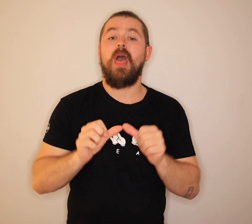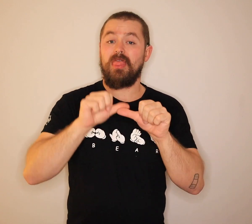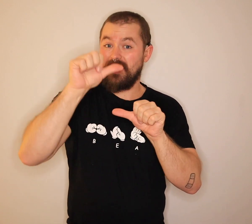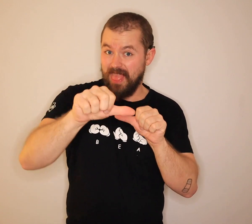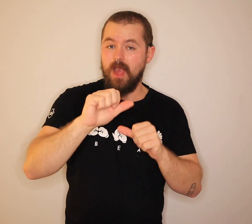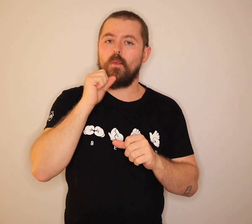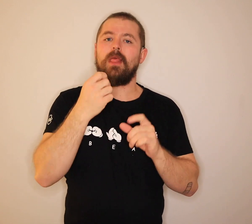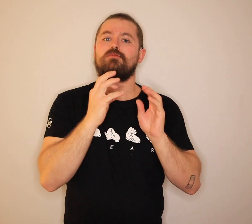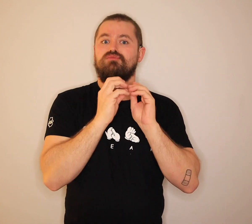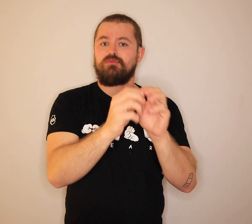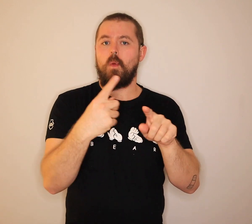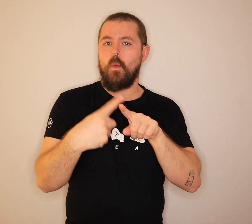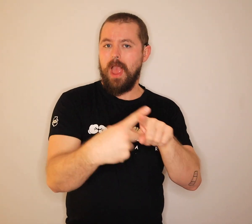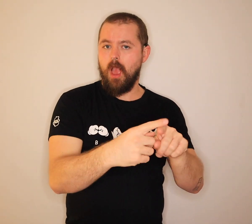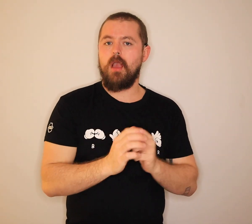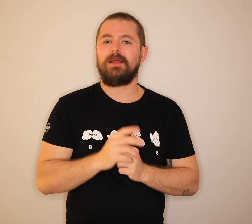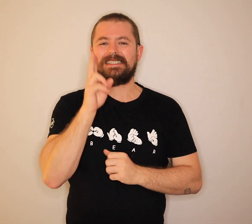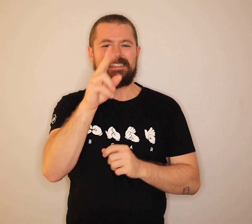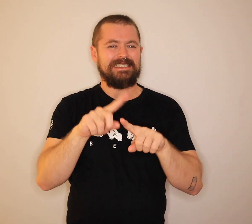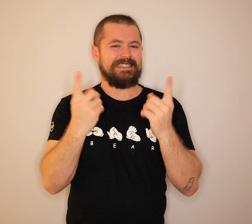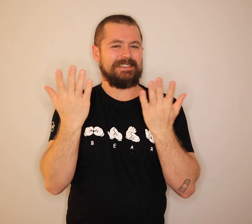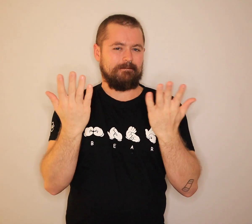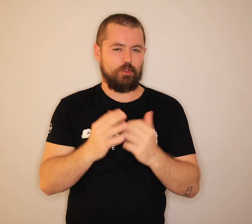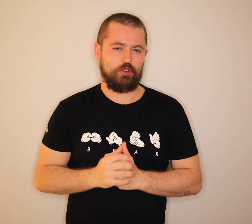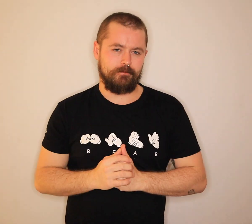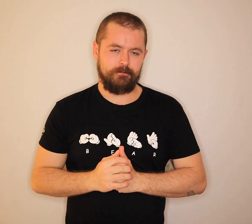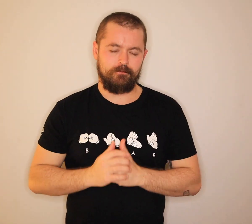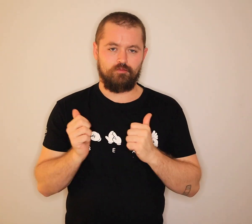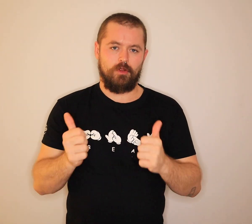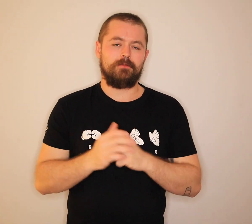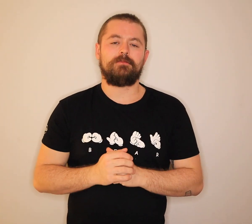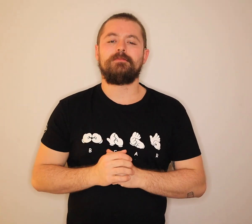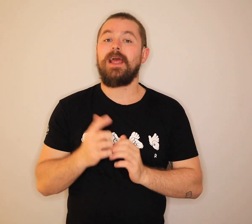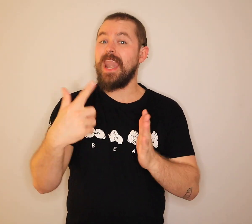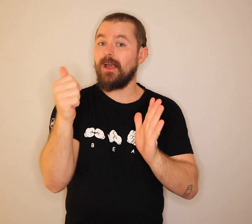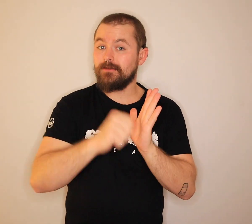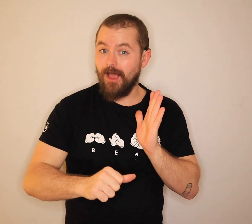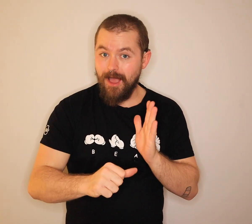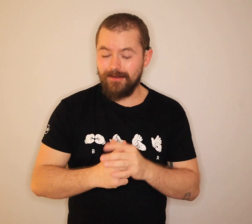Then I will show you fingerspelling faster to see how is different. Let's start!